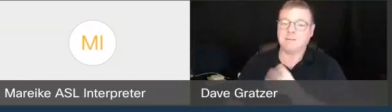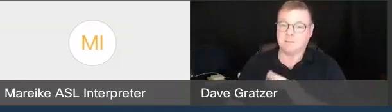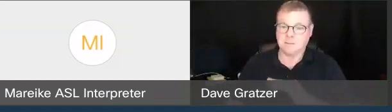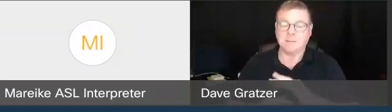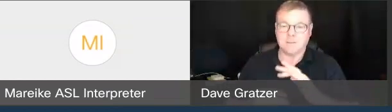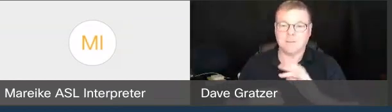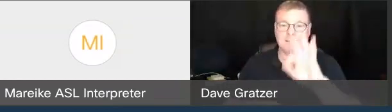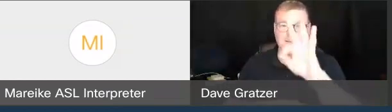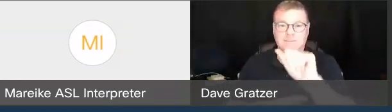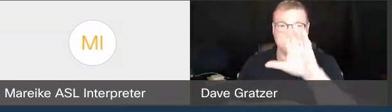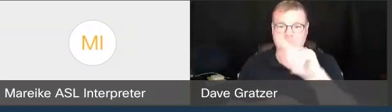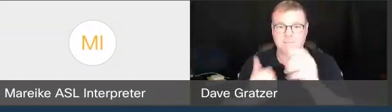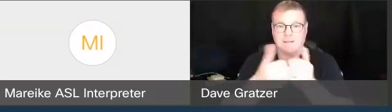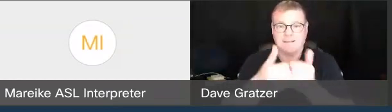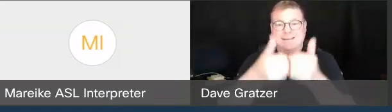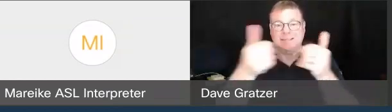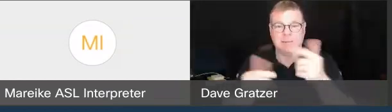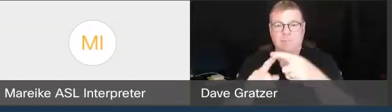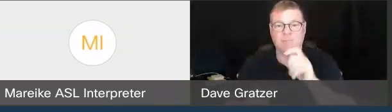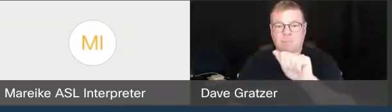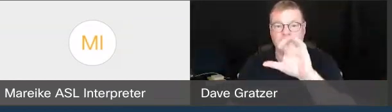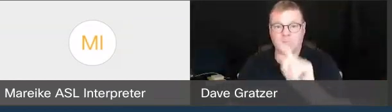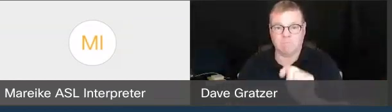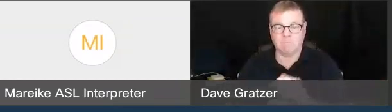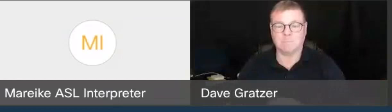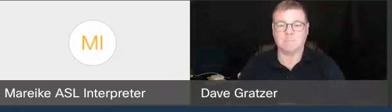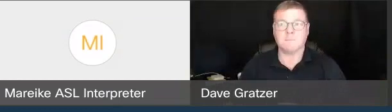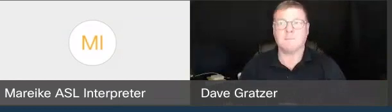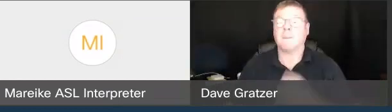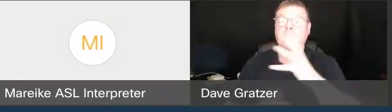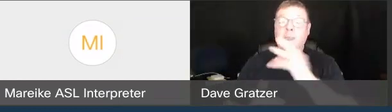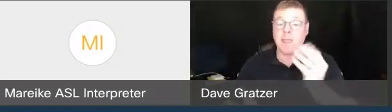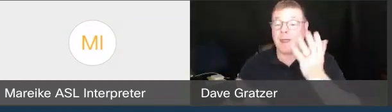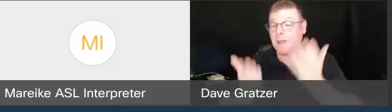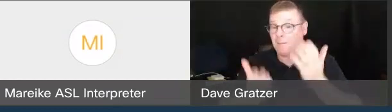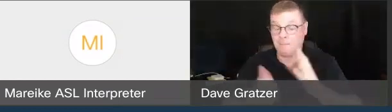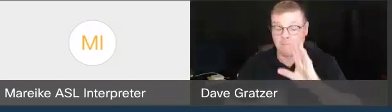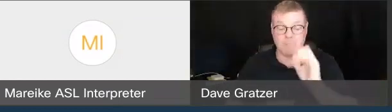FACT apart from ACT certainly. And it might be one of those things where, if an ACT team